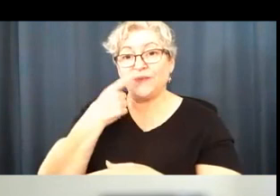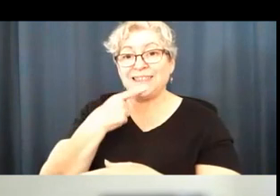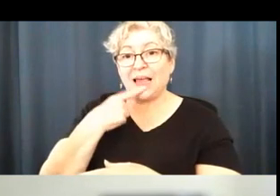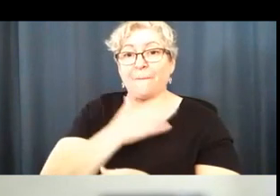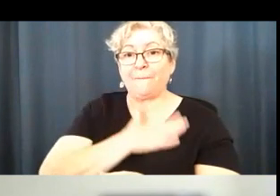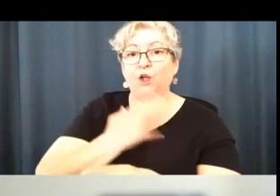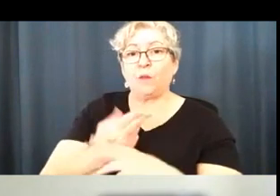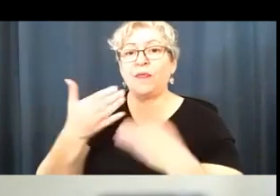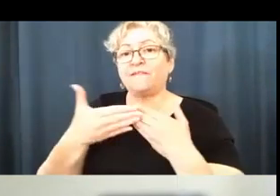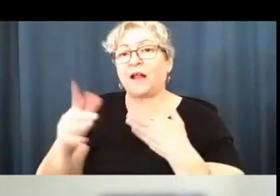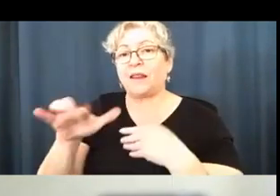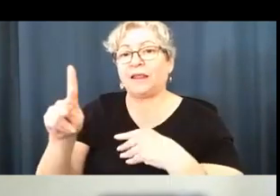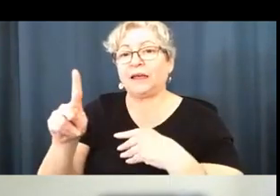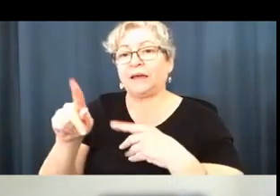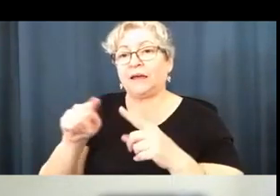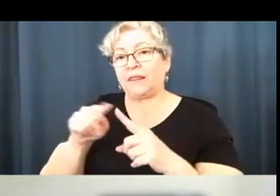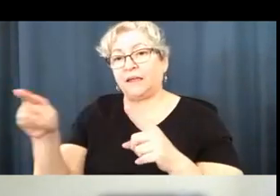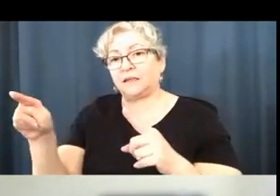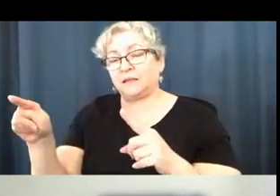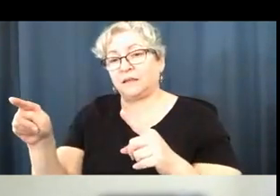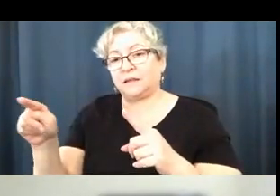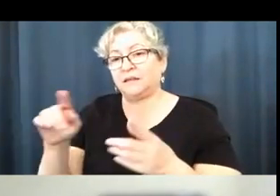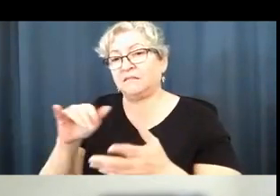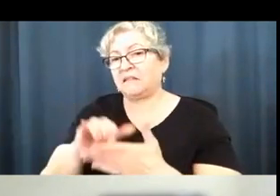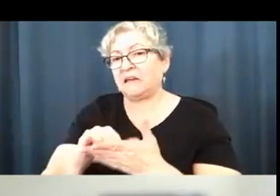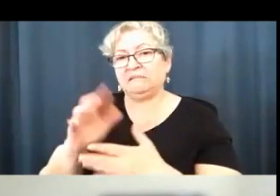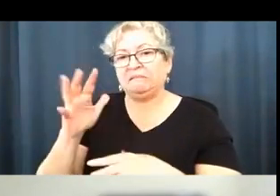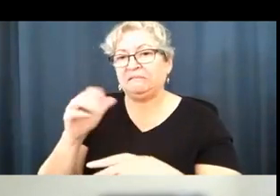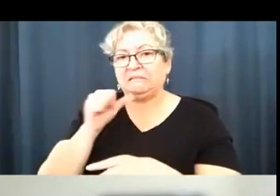and below I just hear a link, that's not so good. When I'm focused on the link,